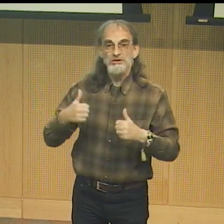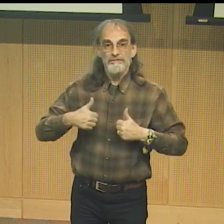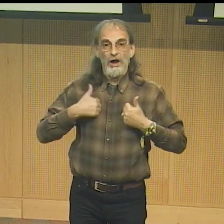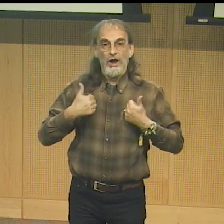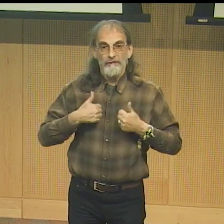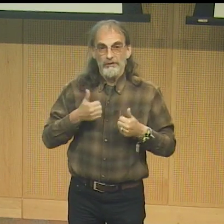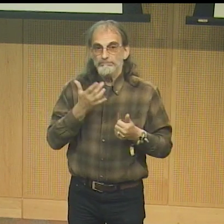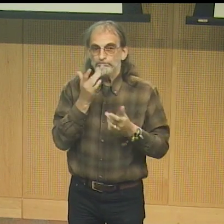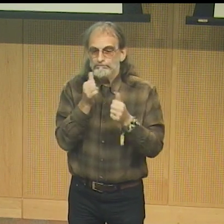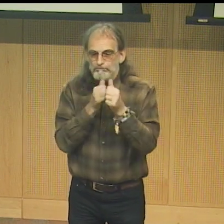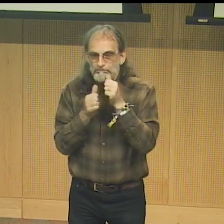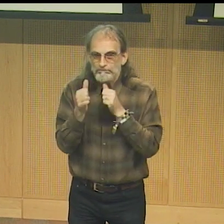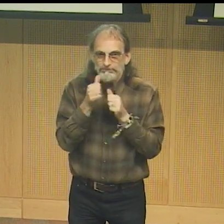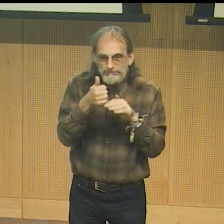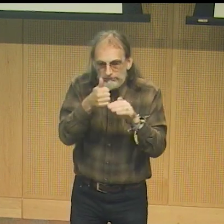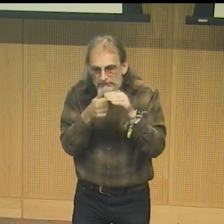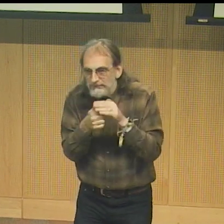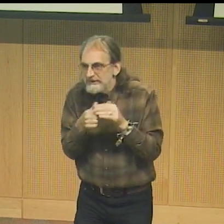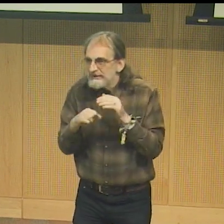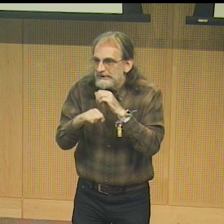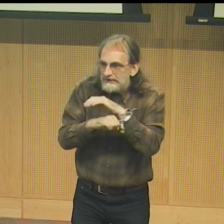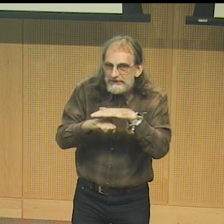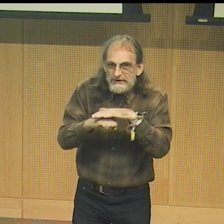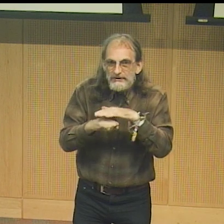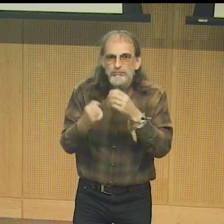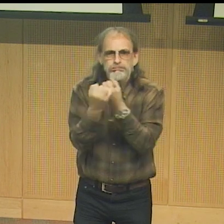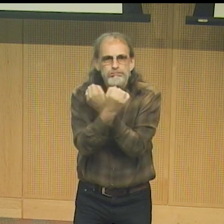There are always some members of a colonized community who